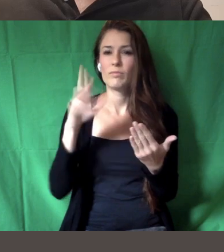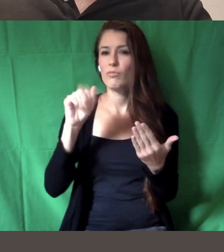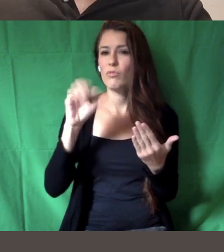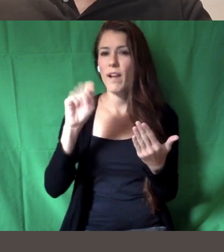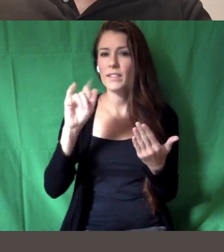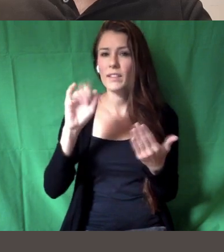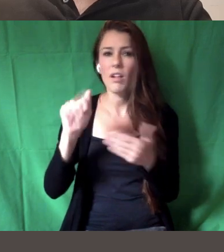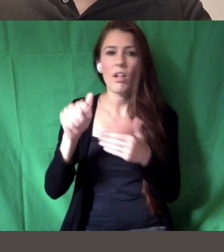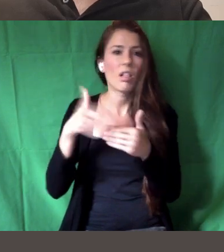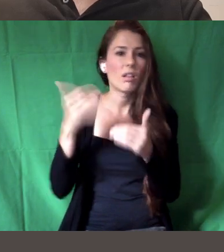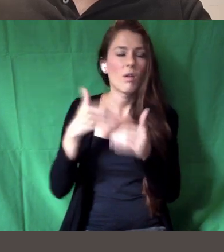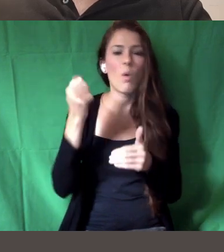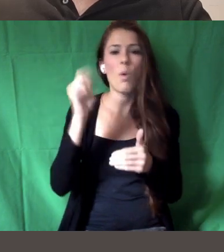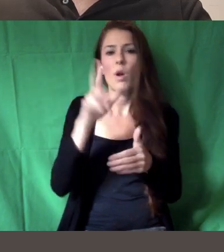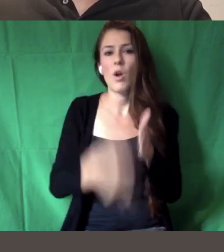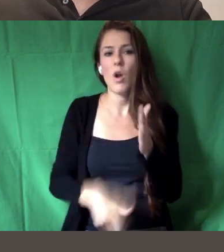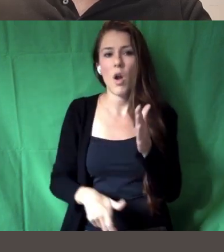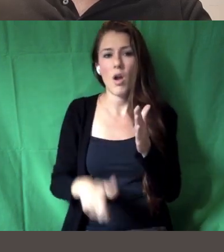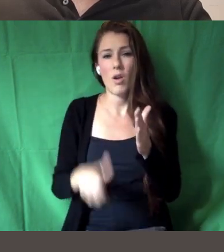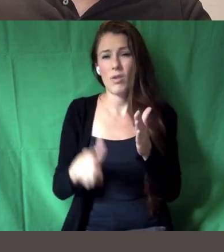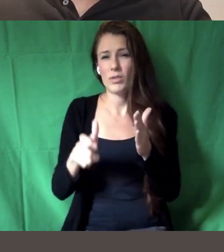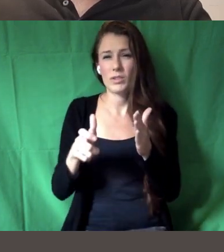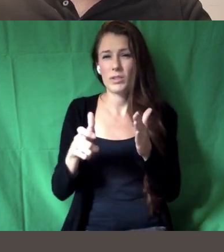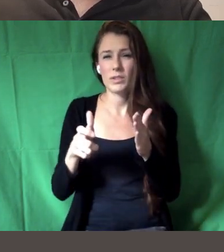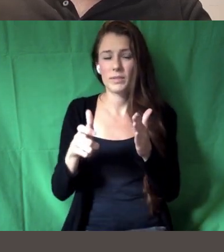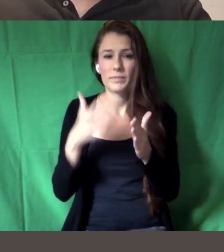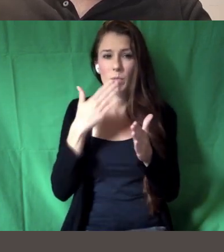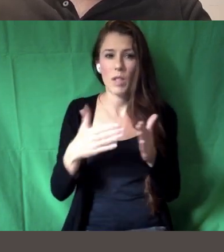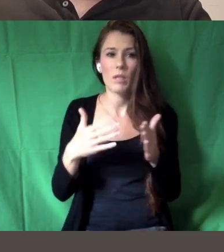After some analysis, I've chosen to focus on three instance types,